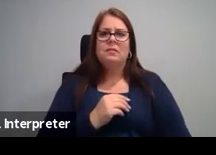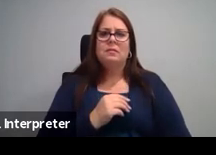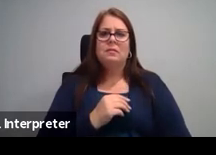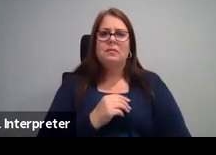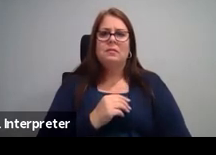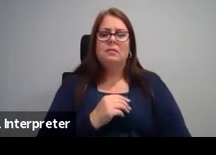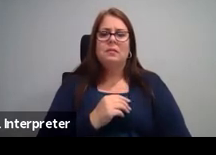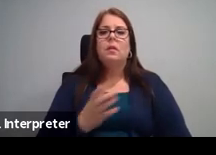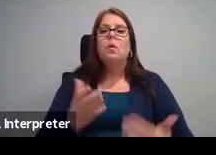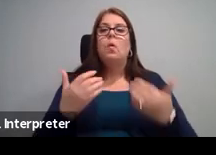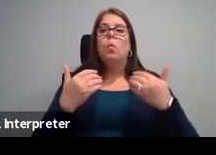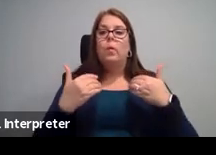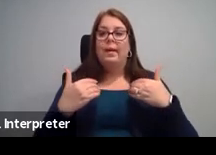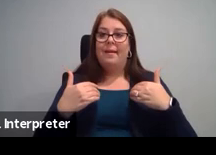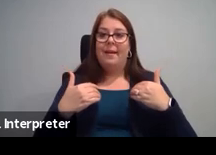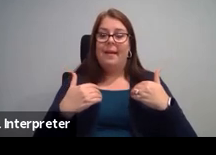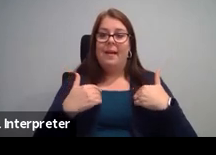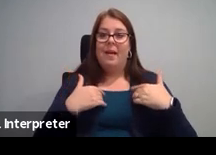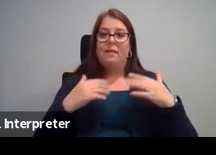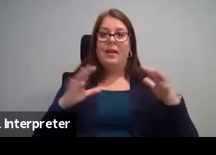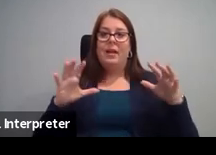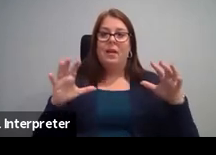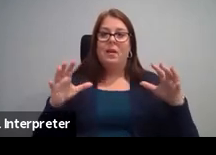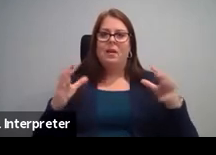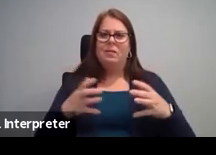Cathy Reznicek: Consortium. Laurie Arnold: Sorry. There we go.